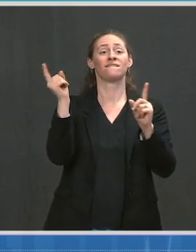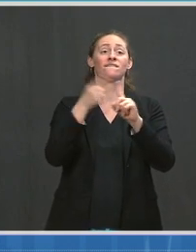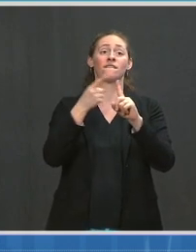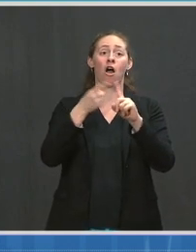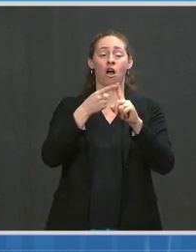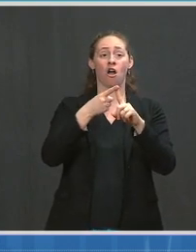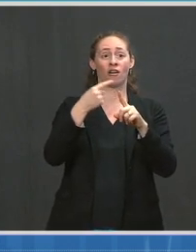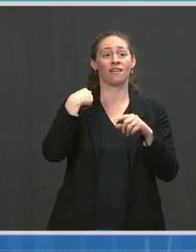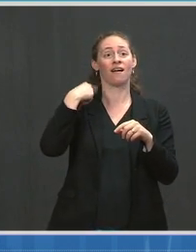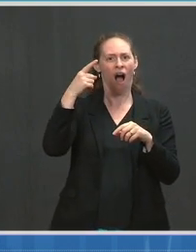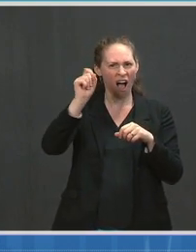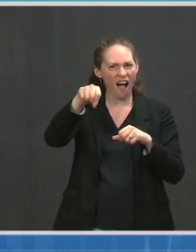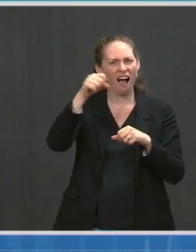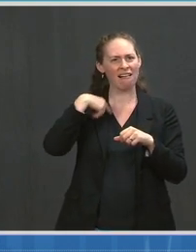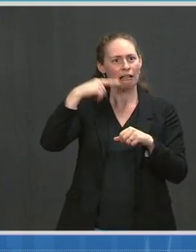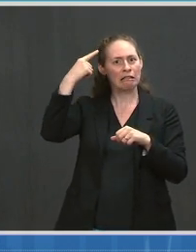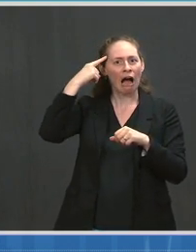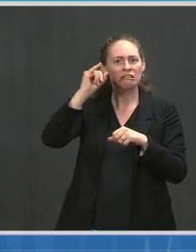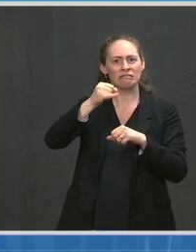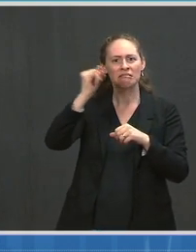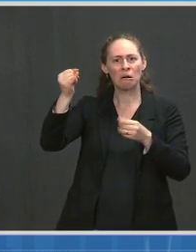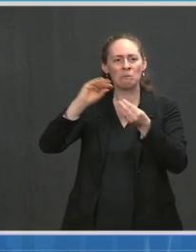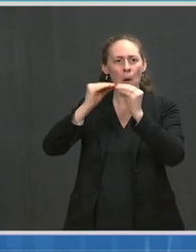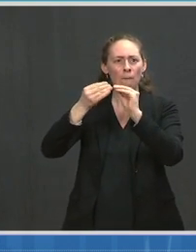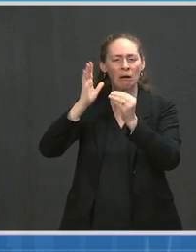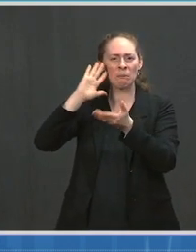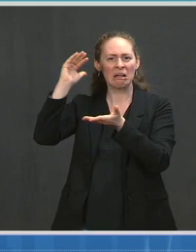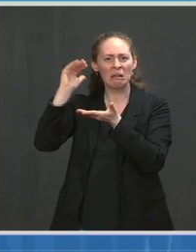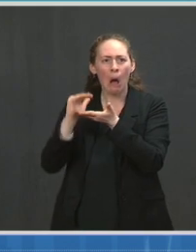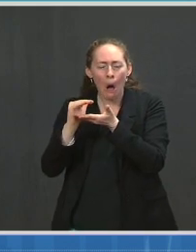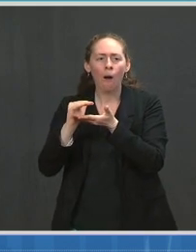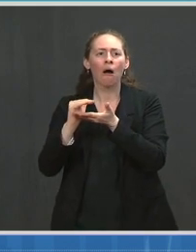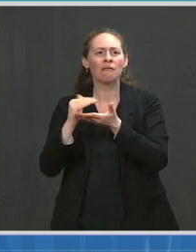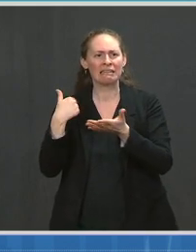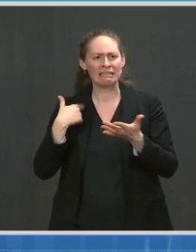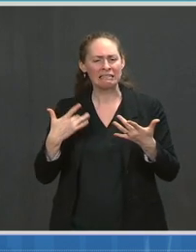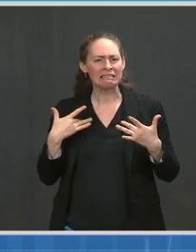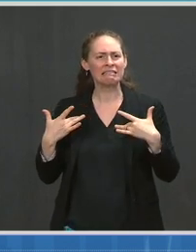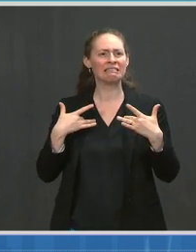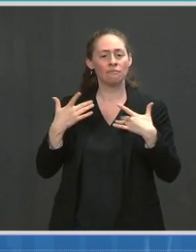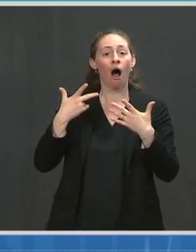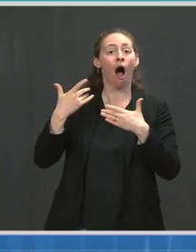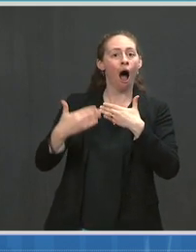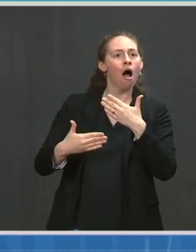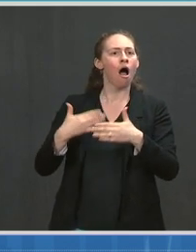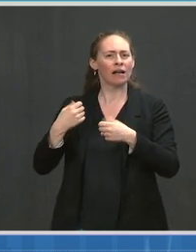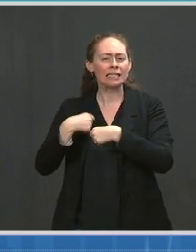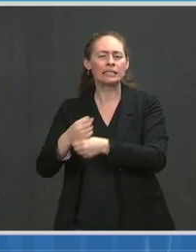Johnson & Johnson is still in its earlier stages of manufacturing when you benchmark versus a Moderna or Pfizer.